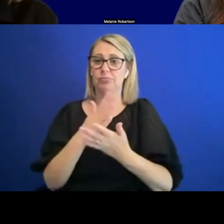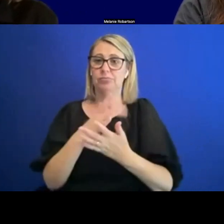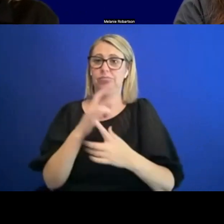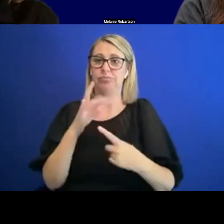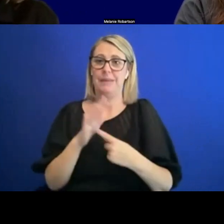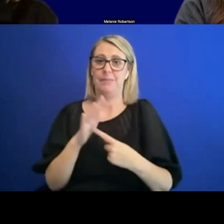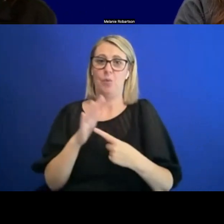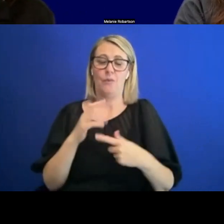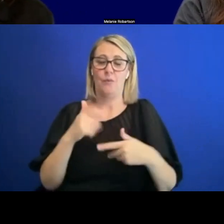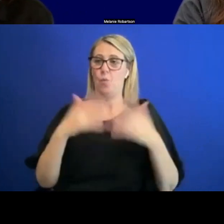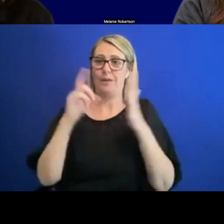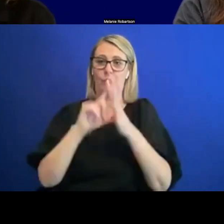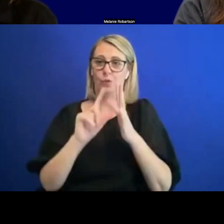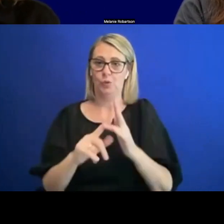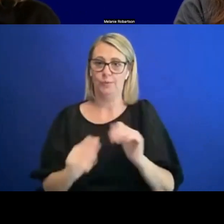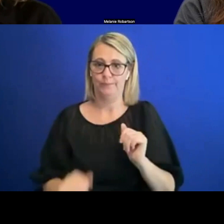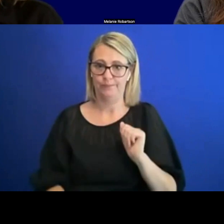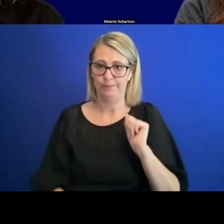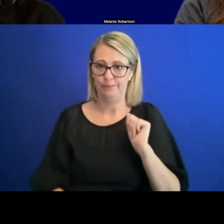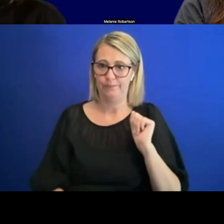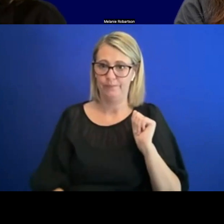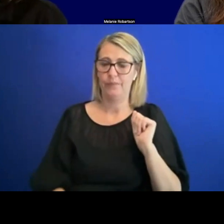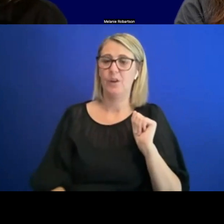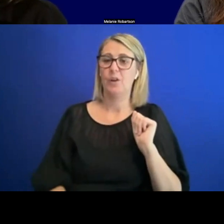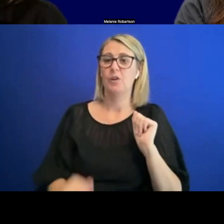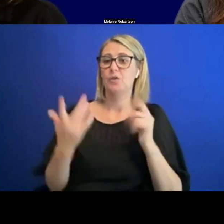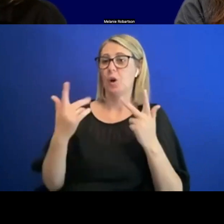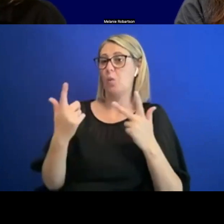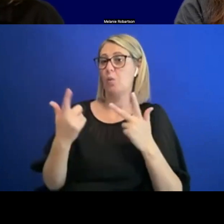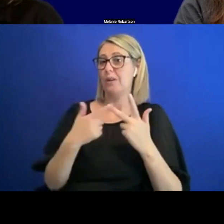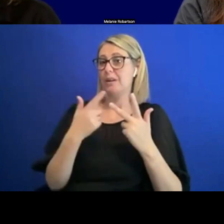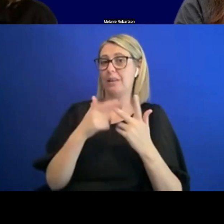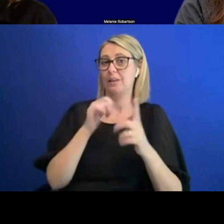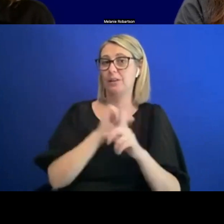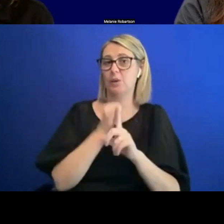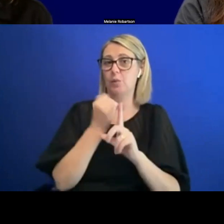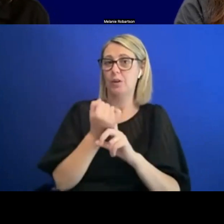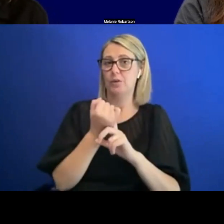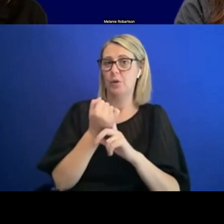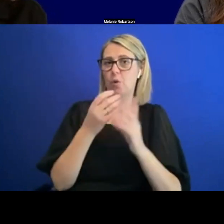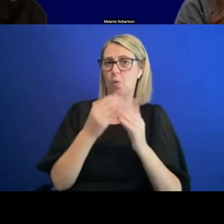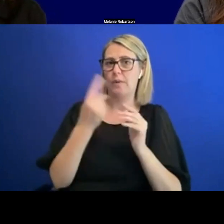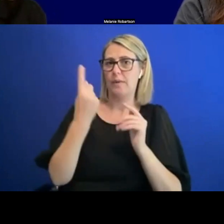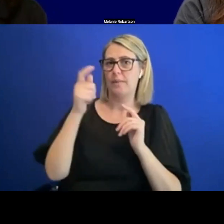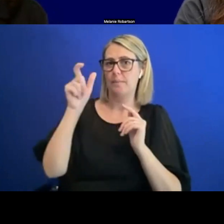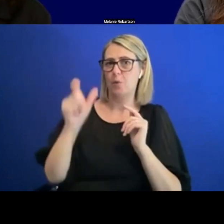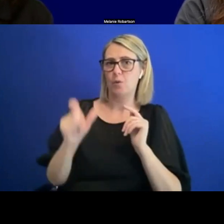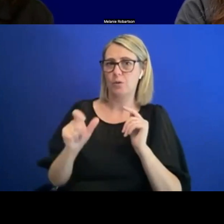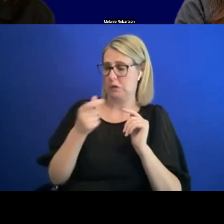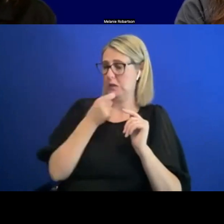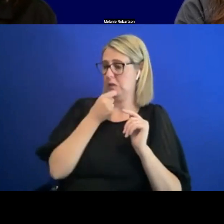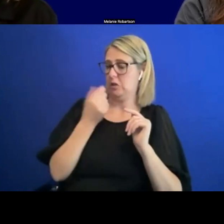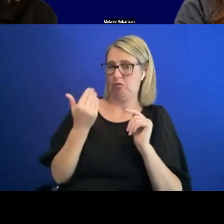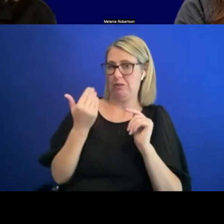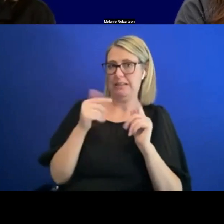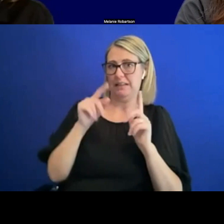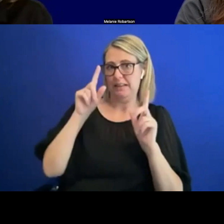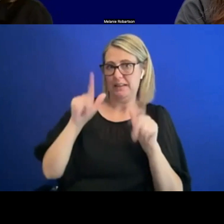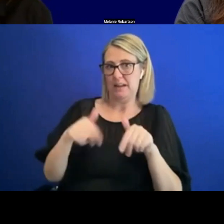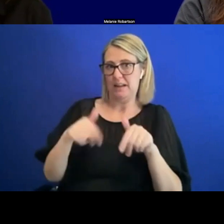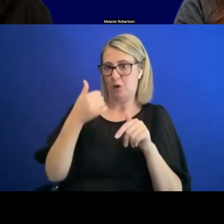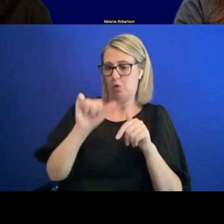do and so in another setting with an individual that’s only just started using this process,